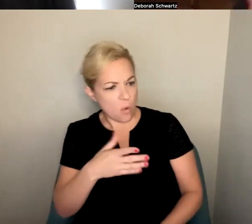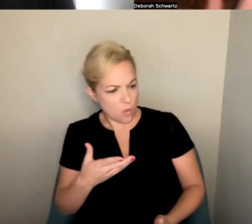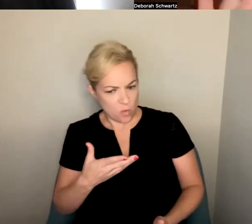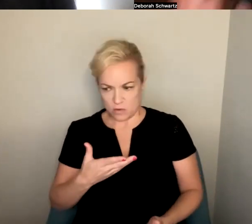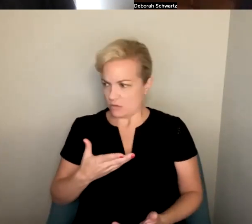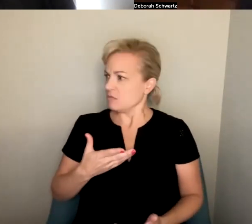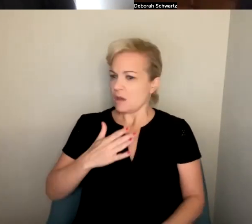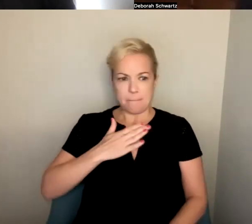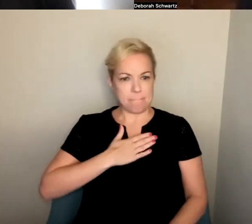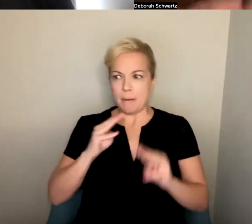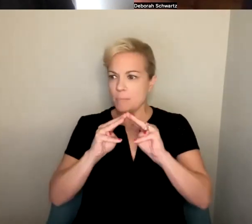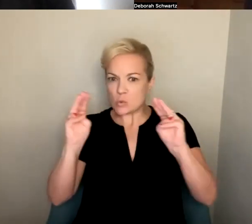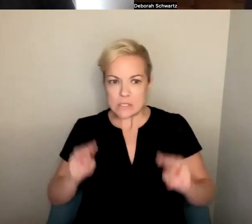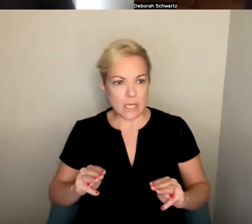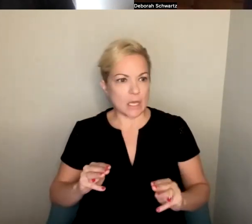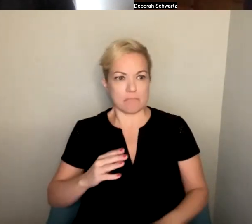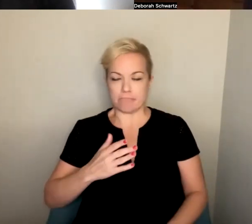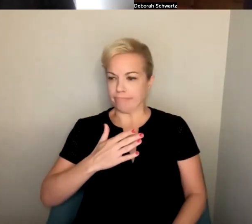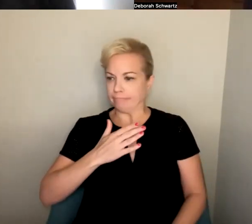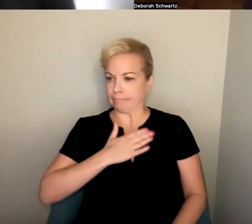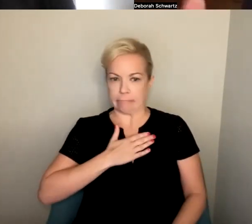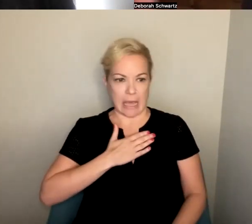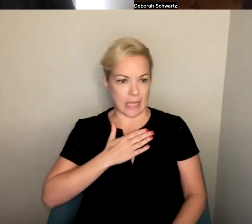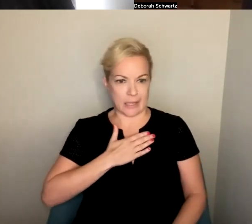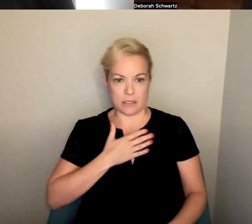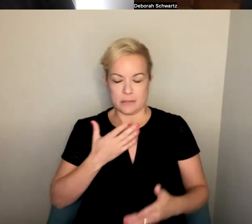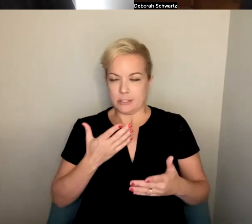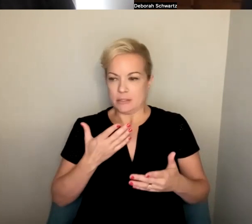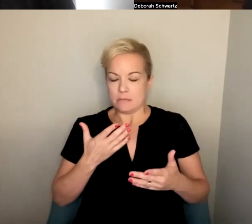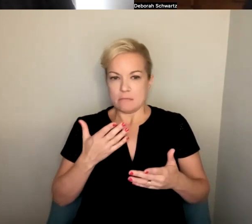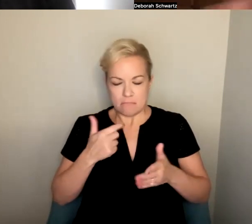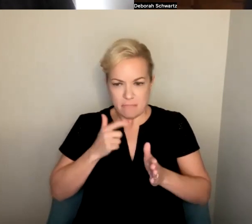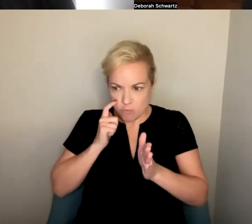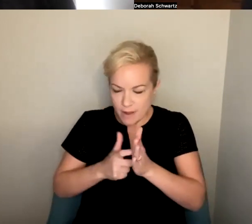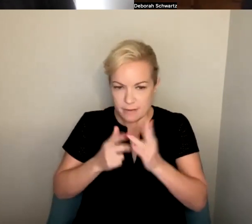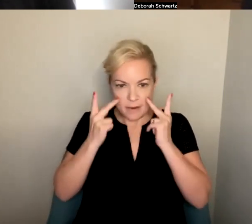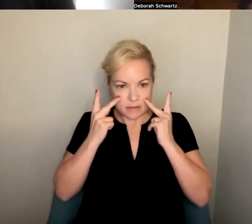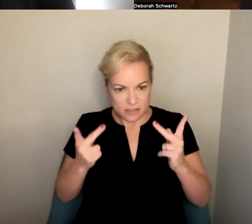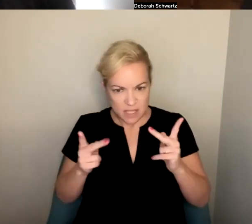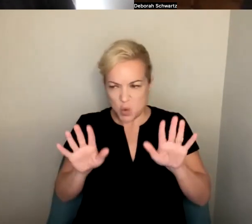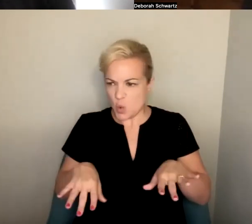you know I, I hear, I hear that, and I've seen it and I want to try to break through that